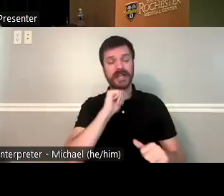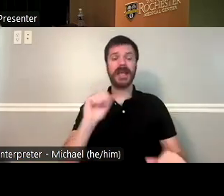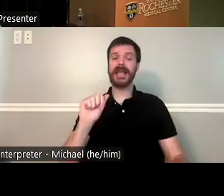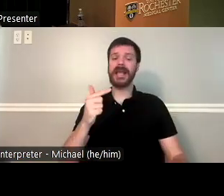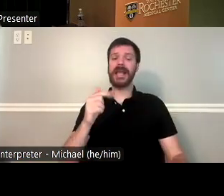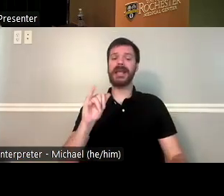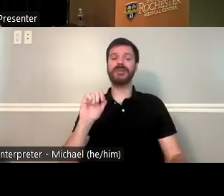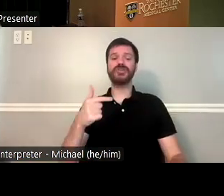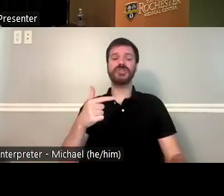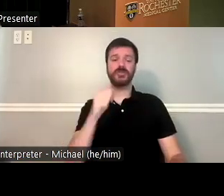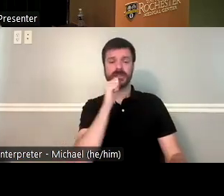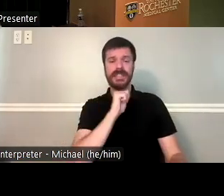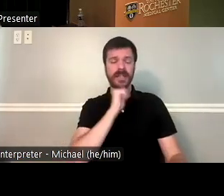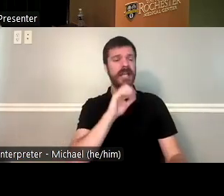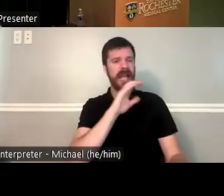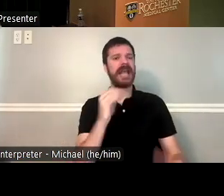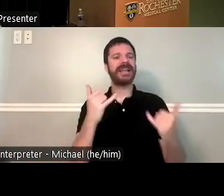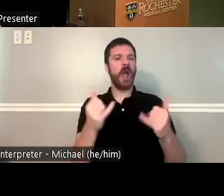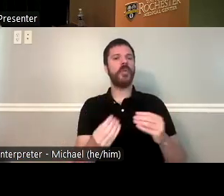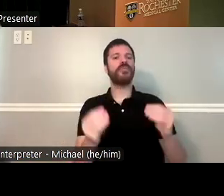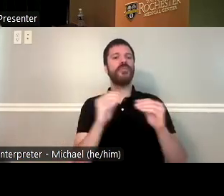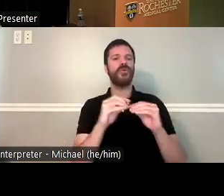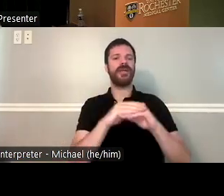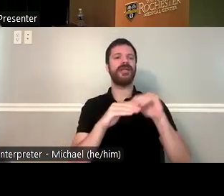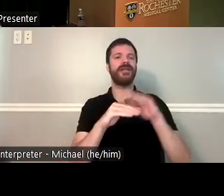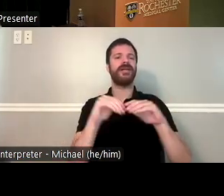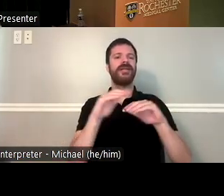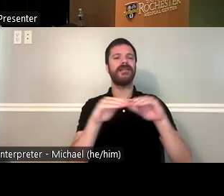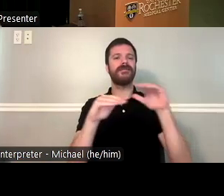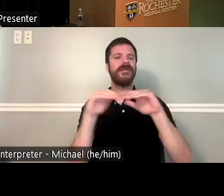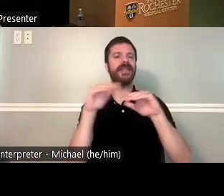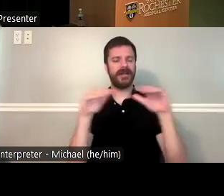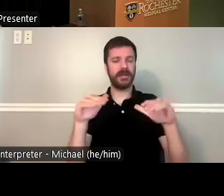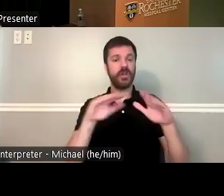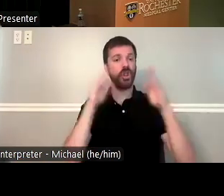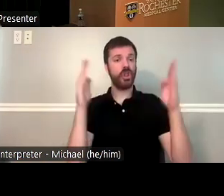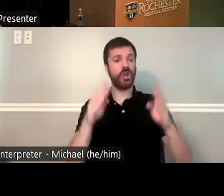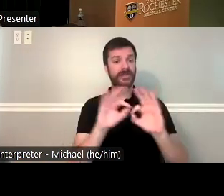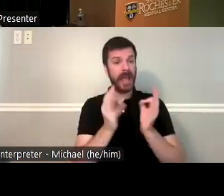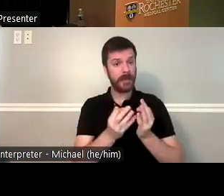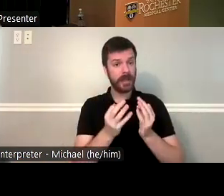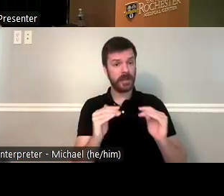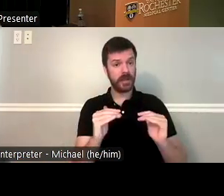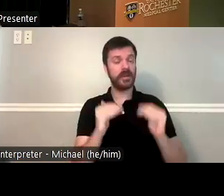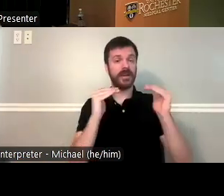and now it's multi-level looking at the family looking at how schools promote resilience or